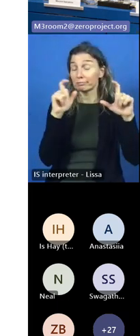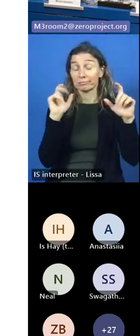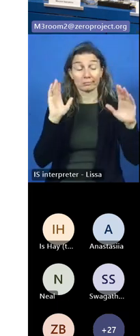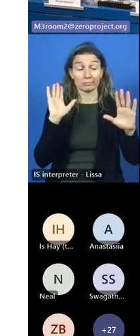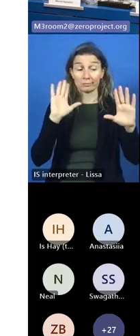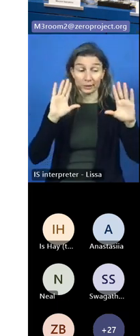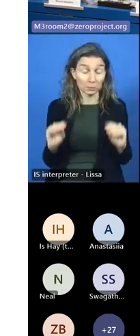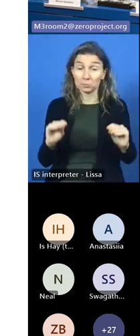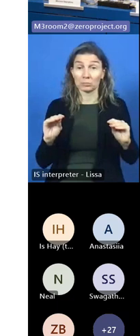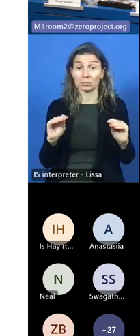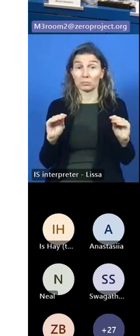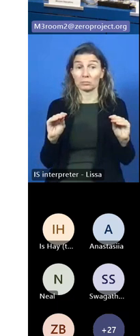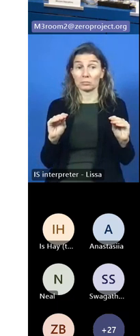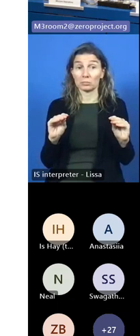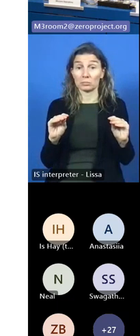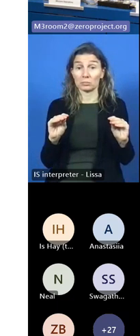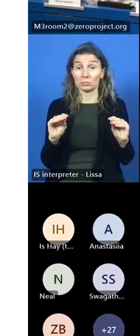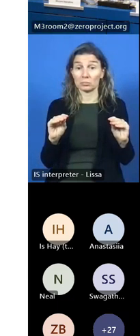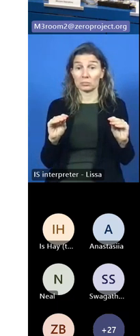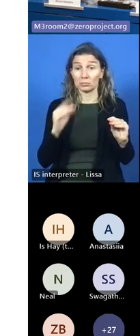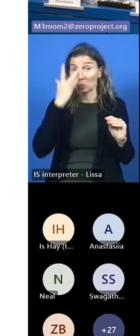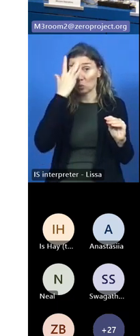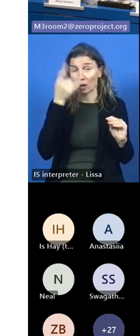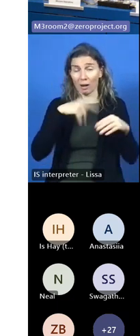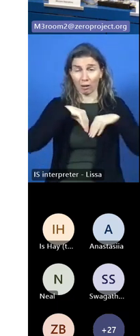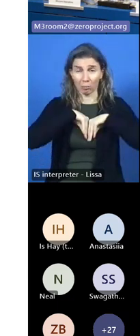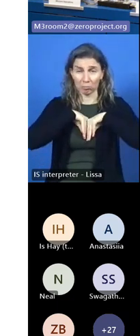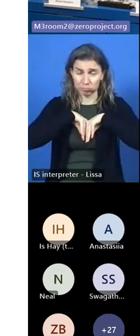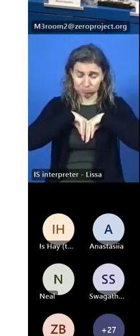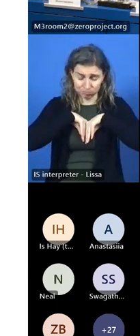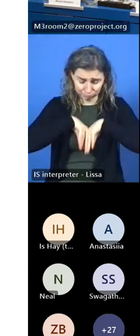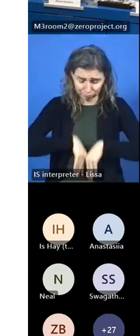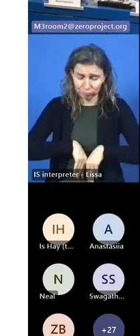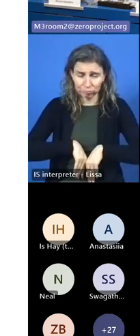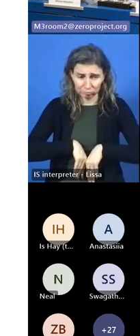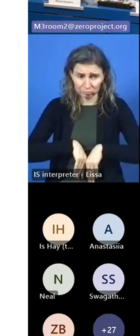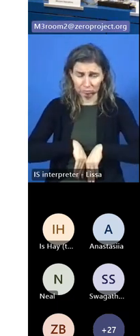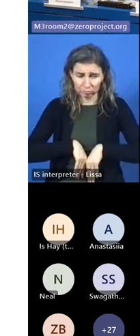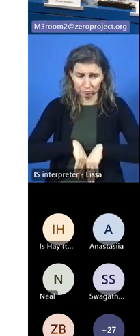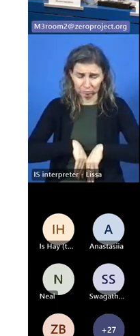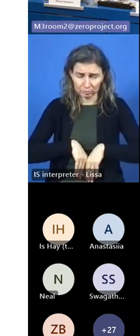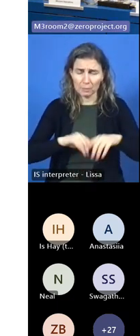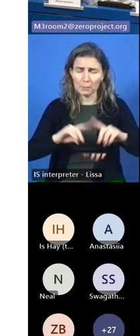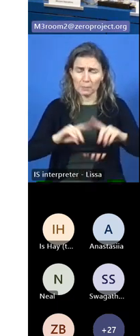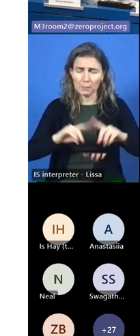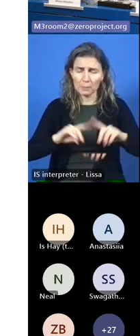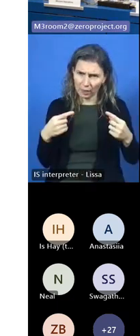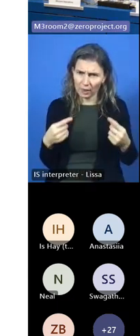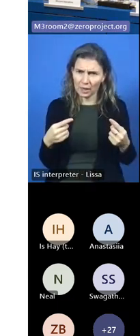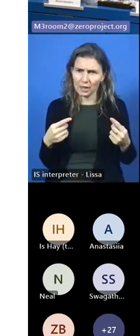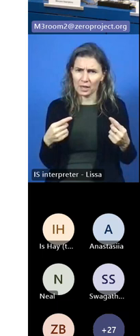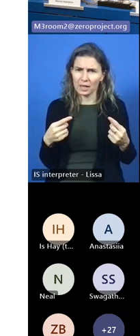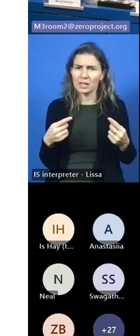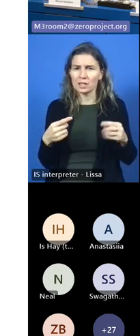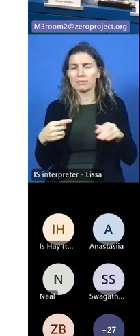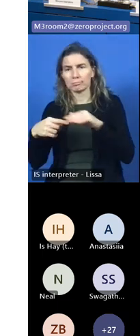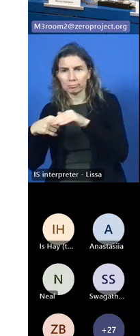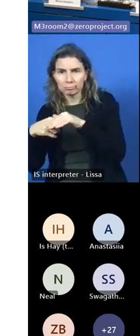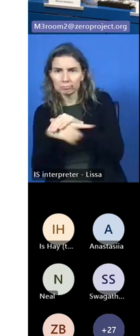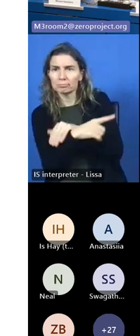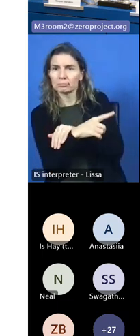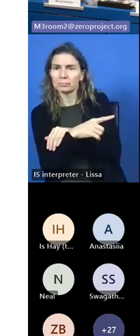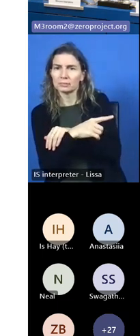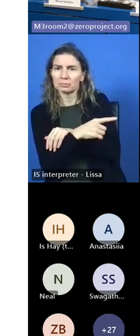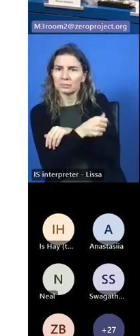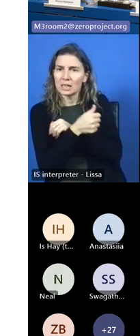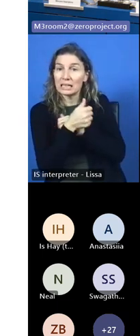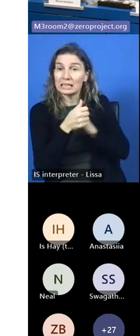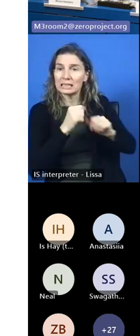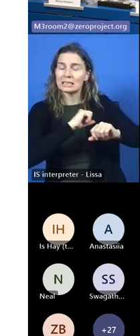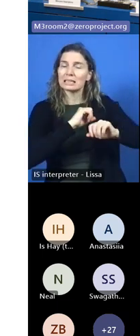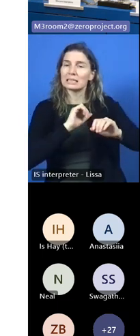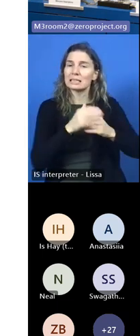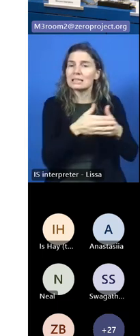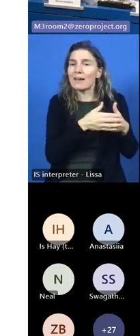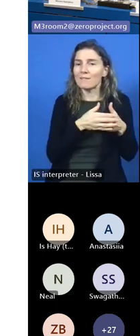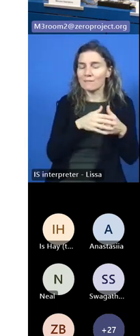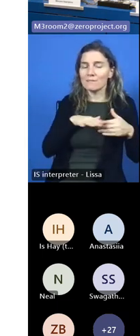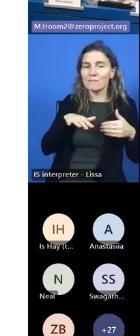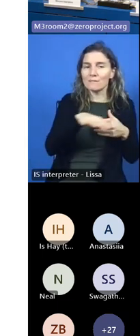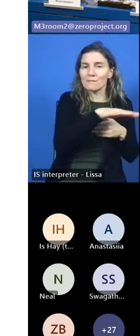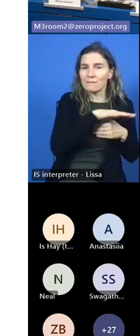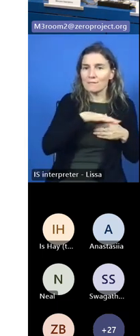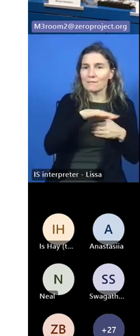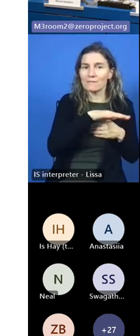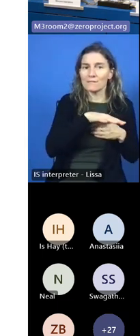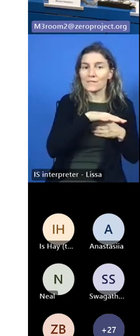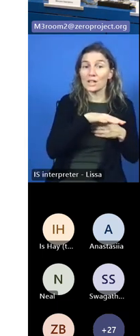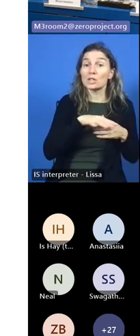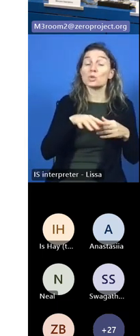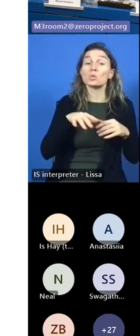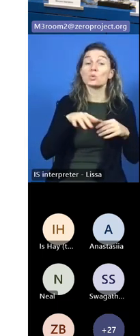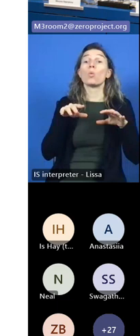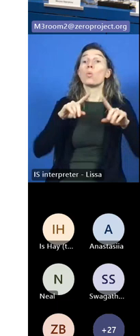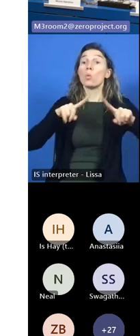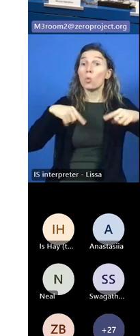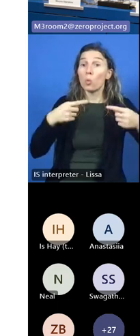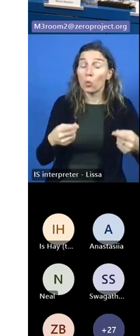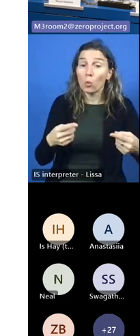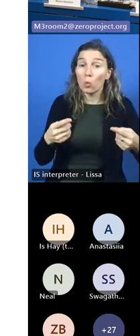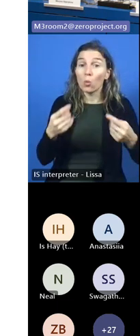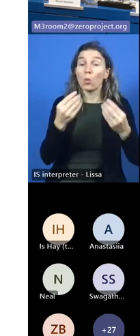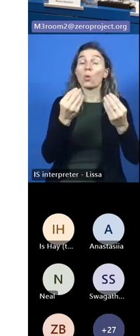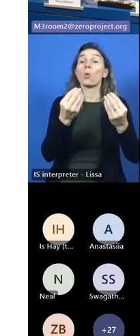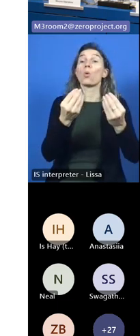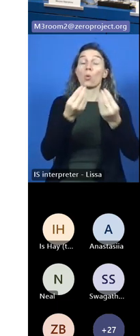was in despair. After the occupation, she found our course and became our participant and she